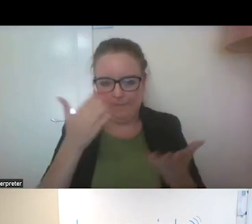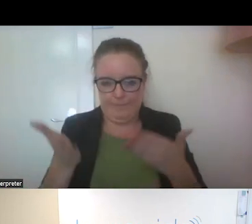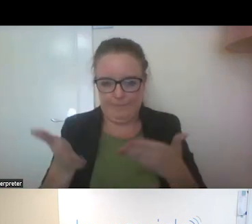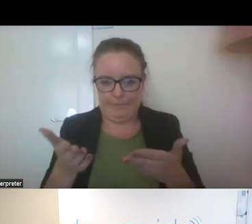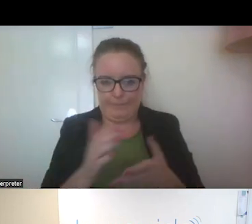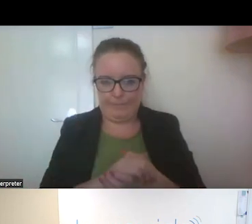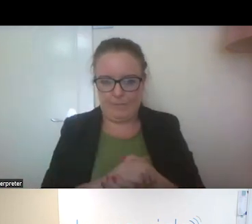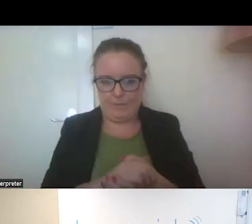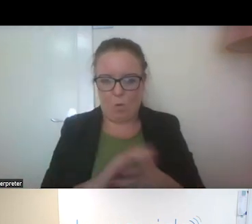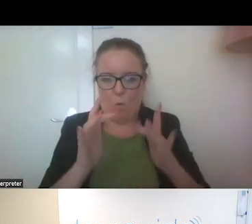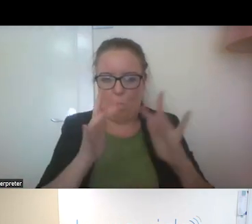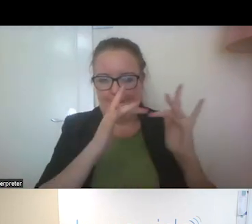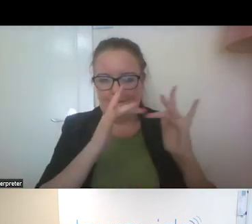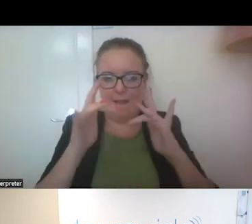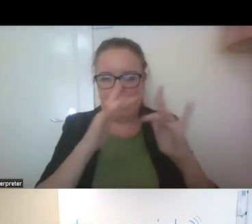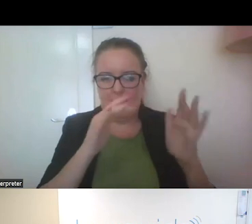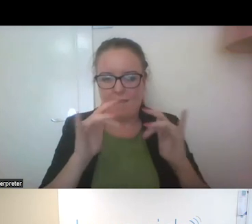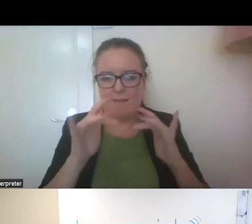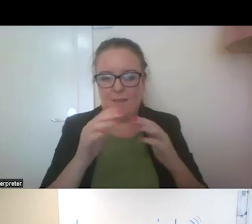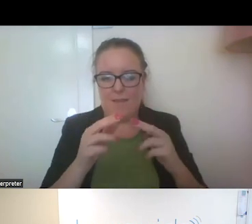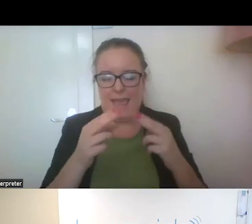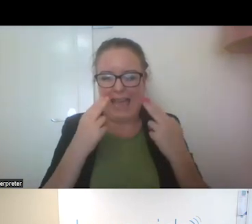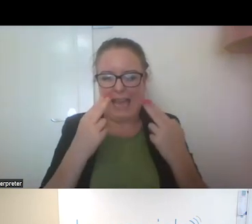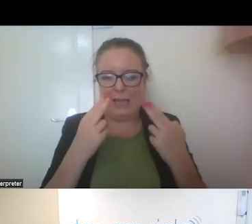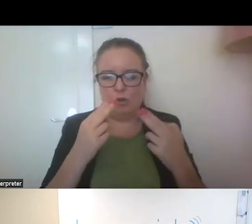Wi-Fi entry level is a two-channel server.